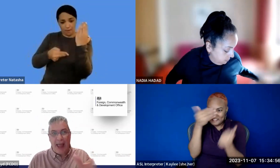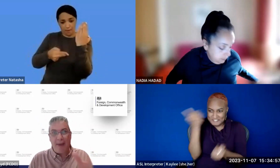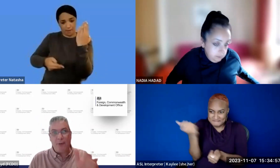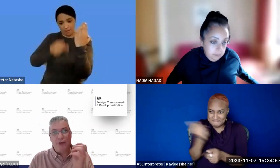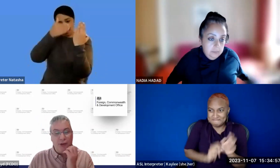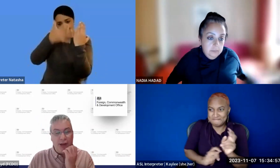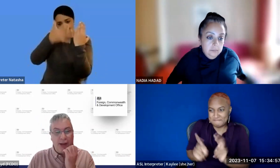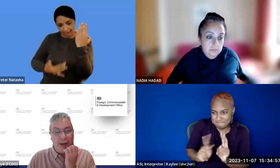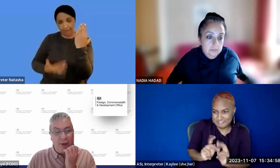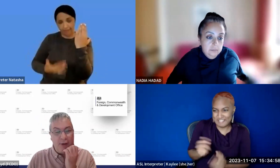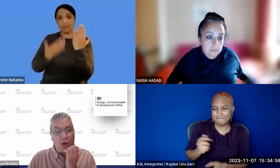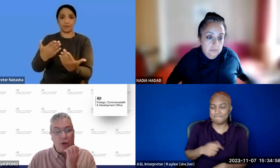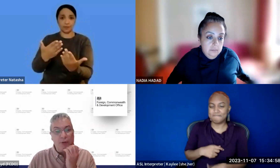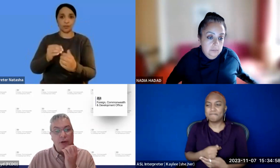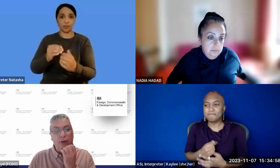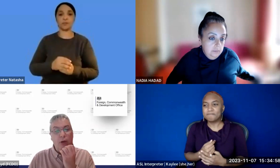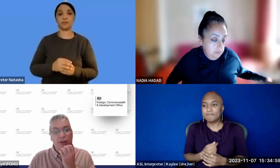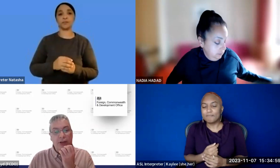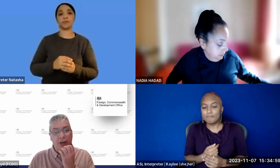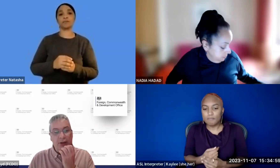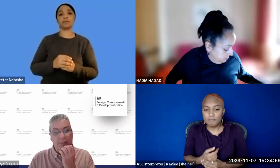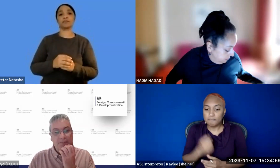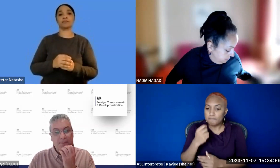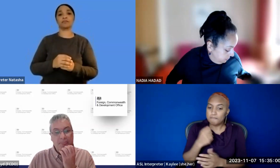All countries acknowledge the guide.